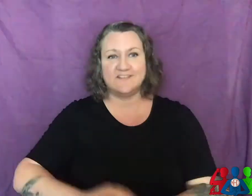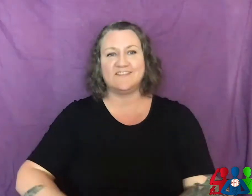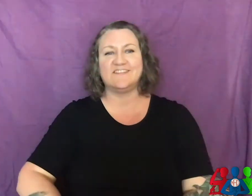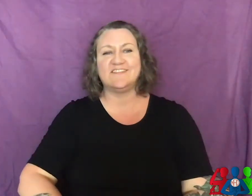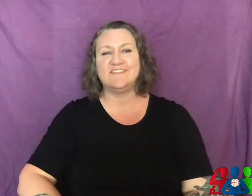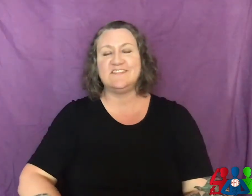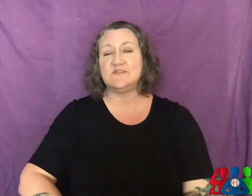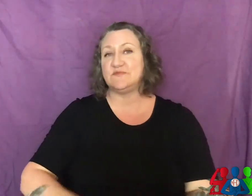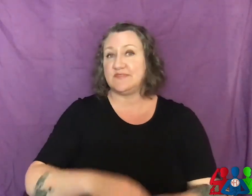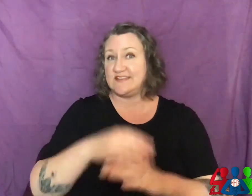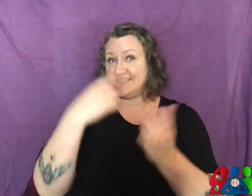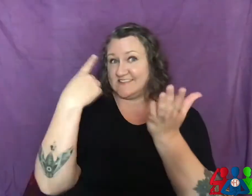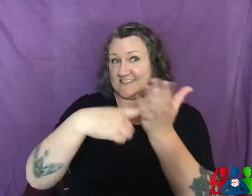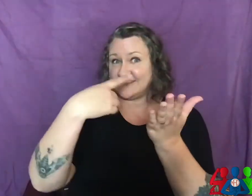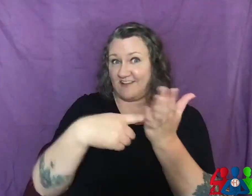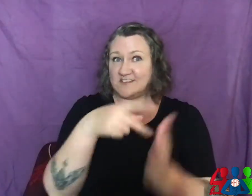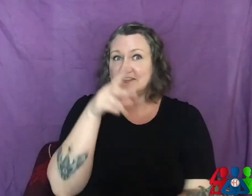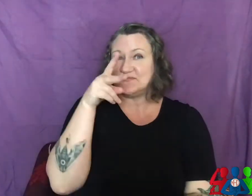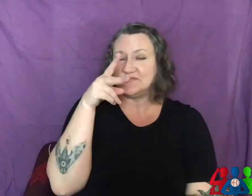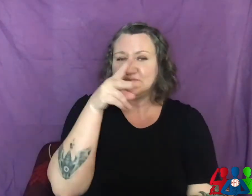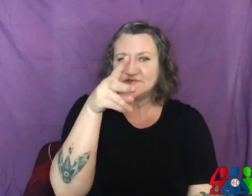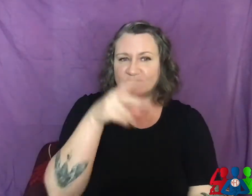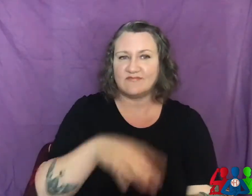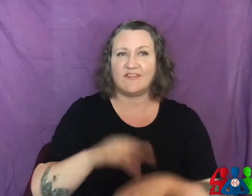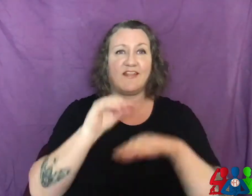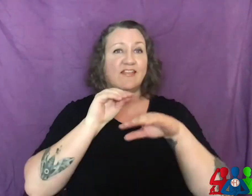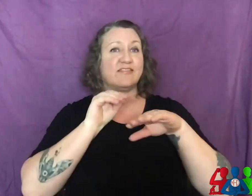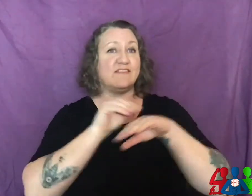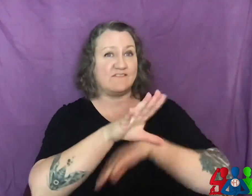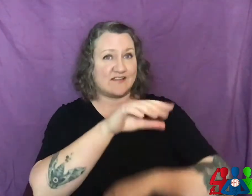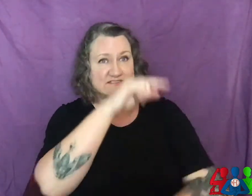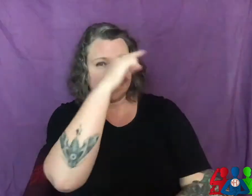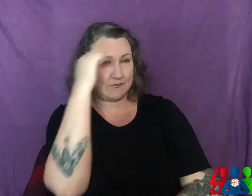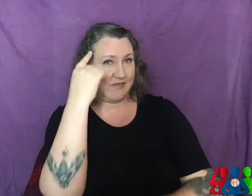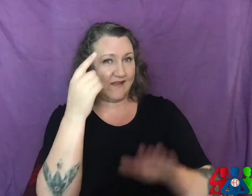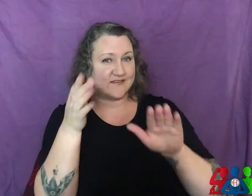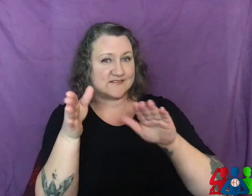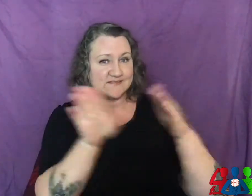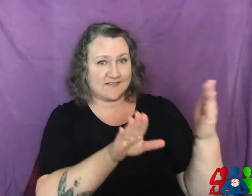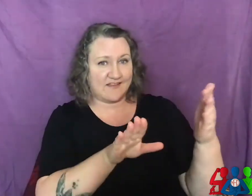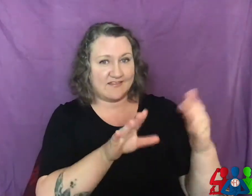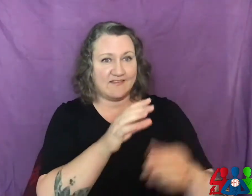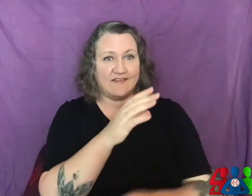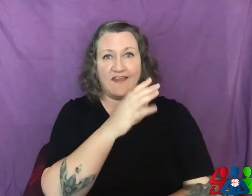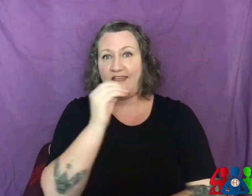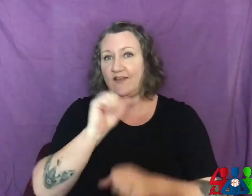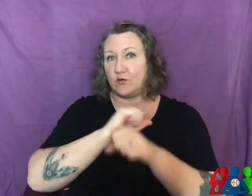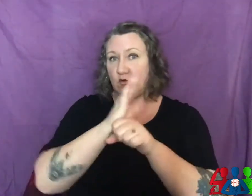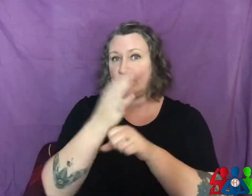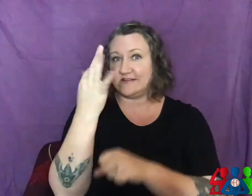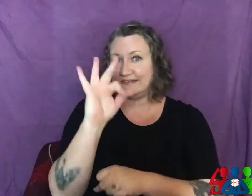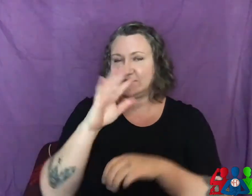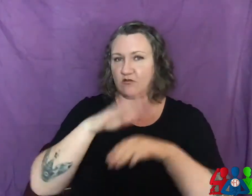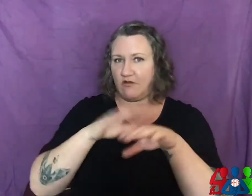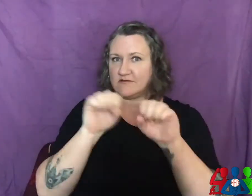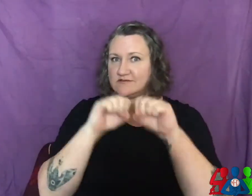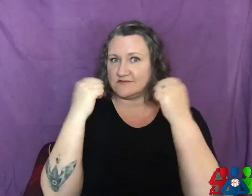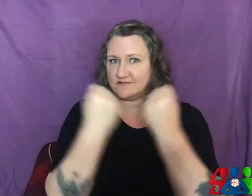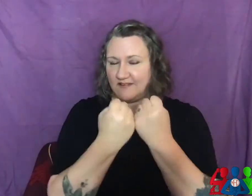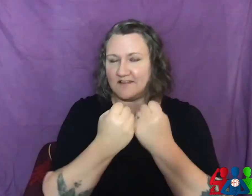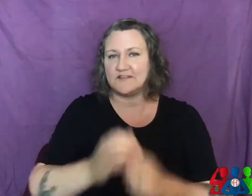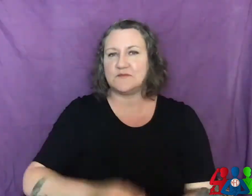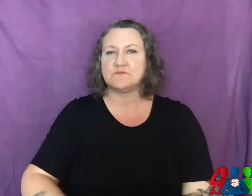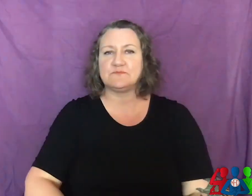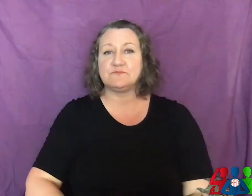writing or in some other way. And third, discuss, colon, the causes of Black Death or the